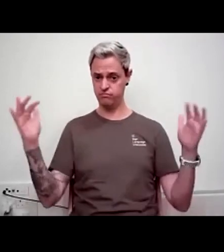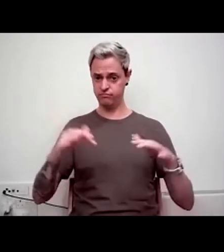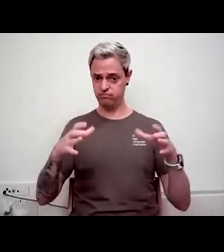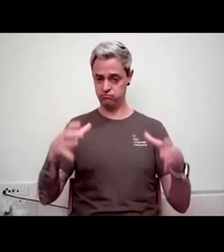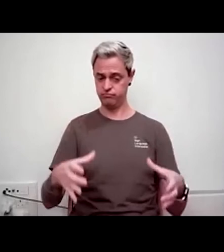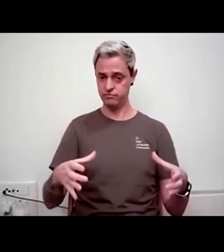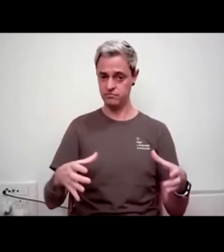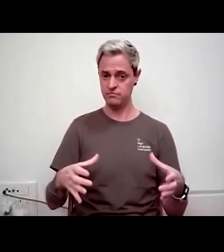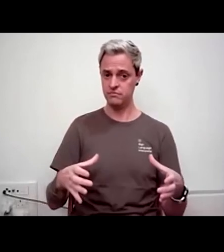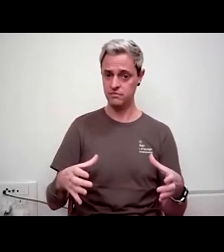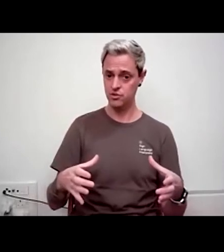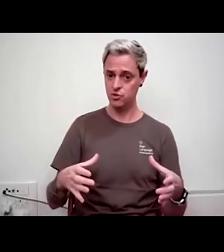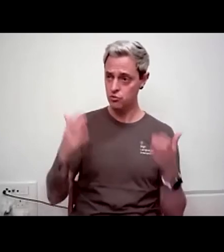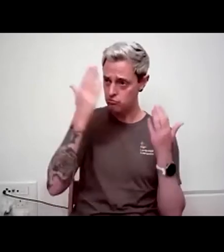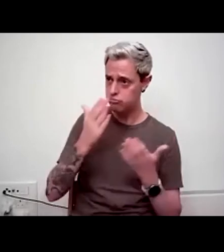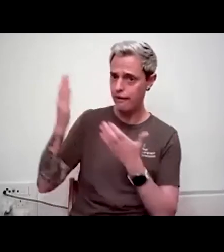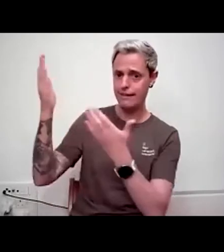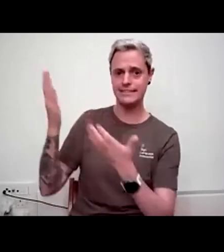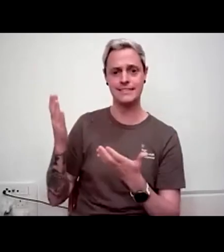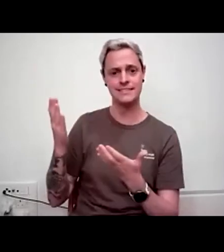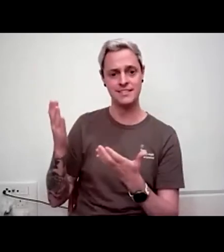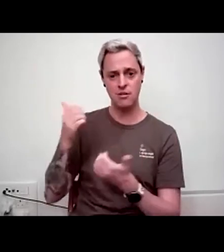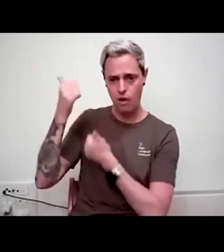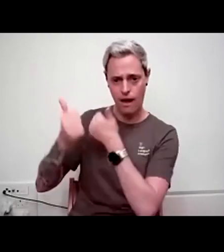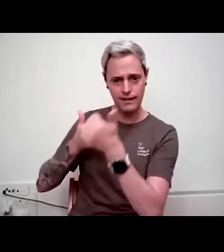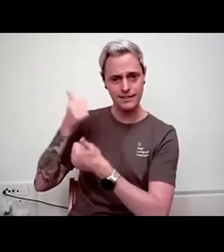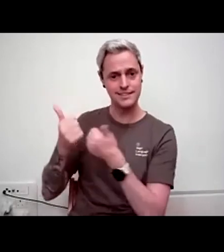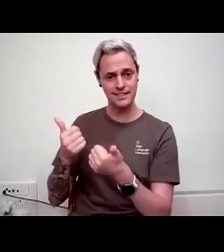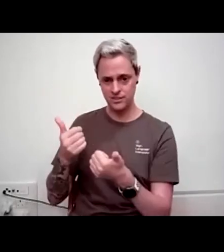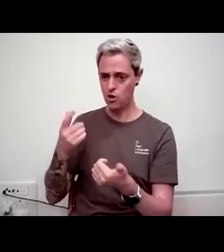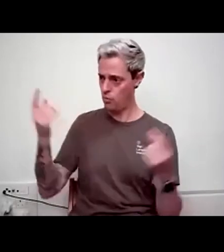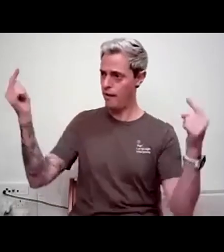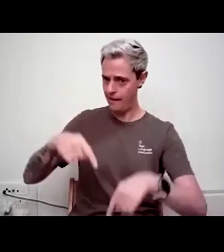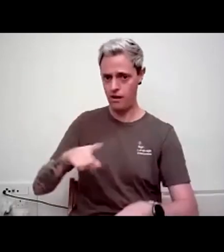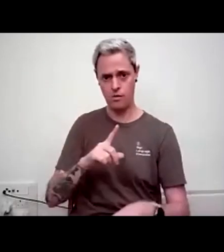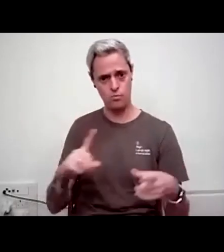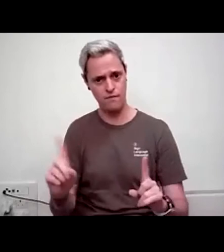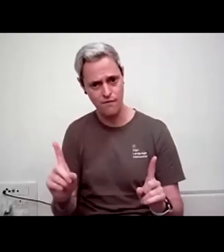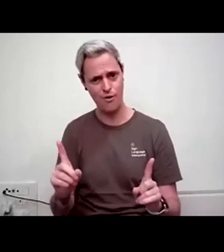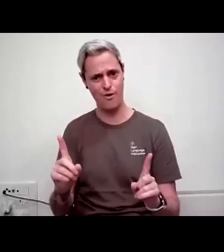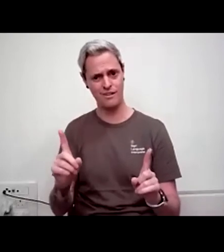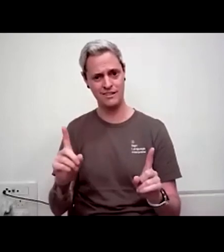in order to suggest that those who explicitly admit that they're gathered by God and to be with God